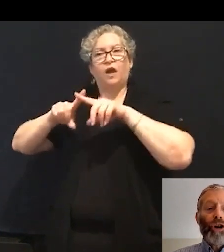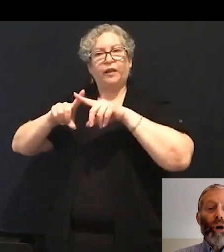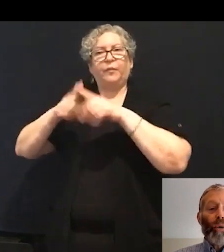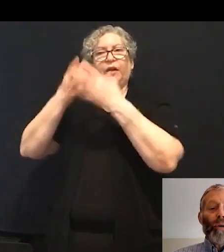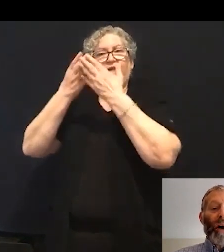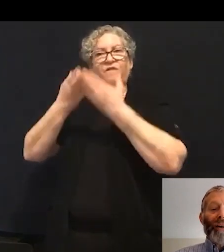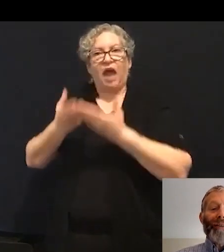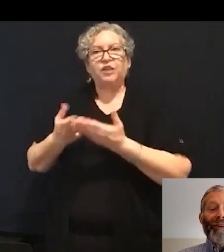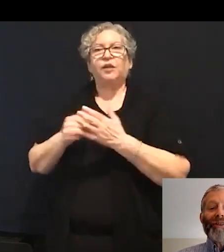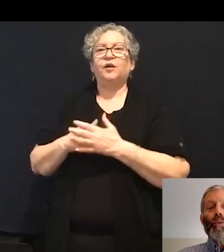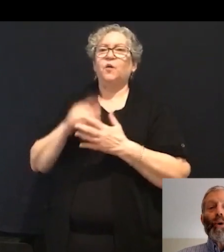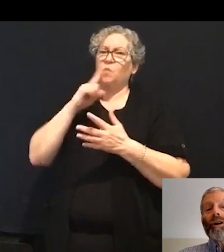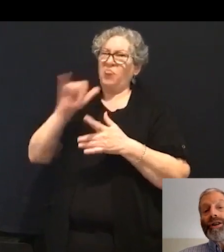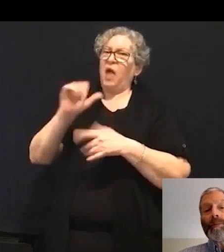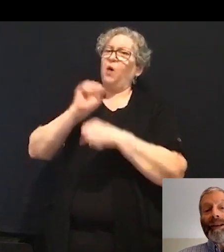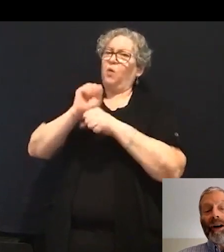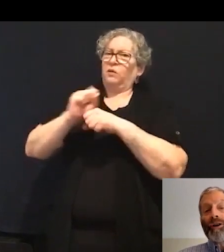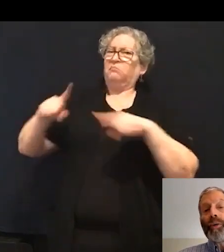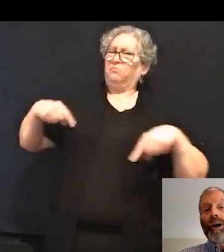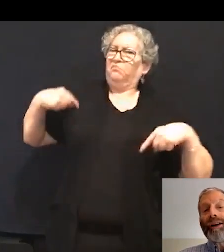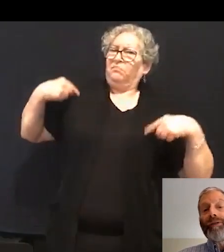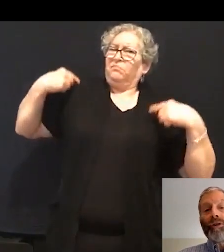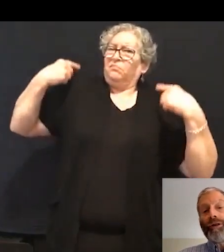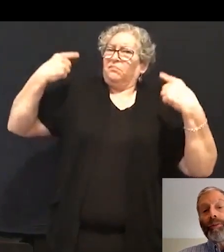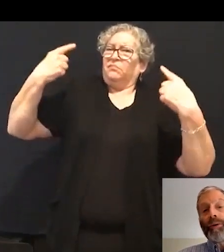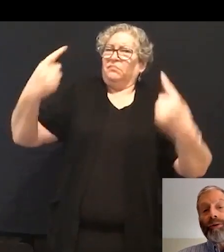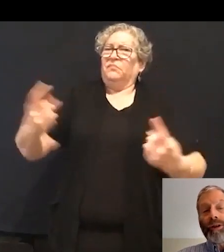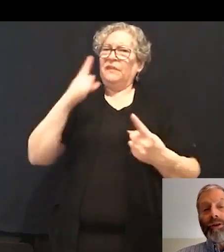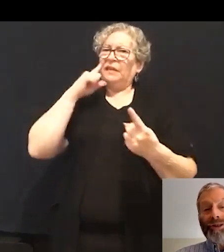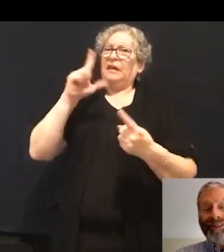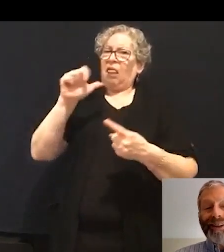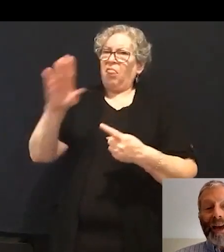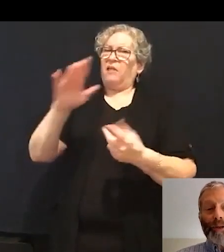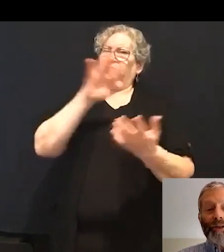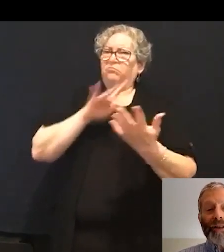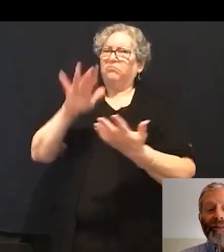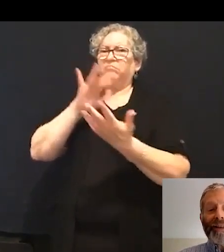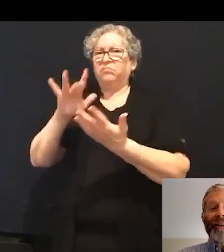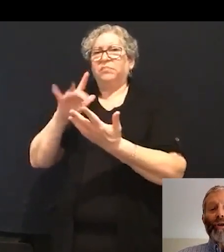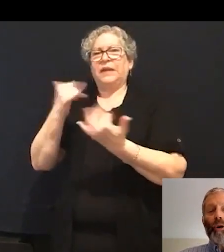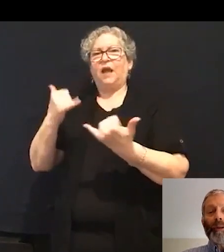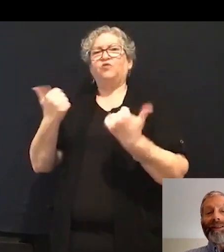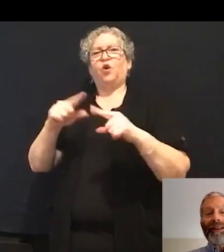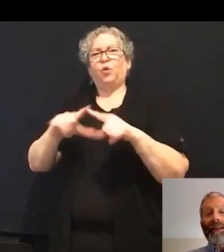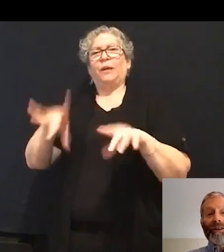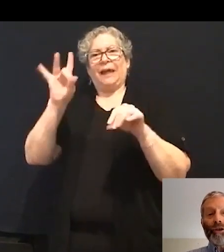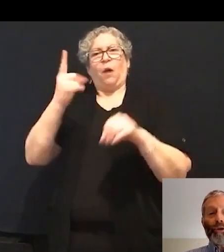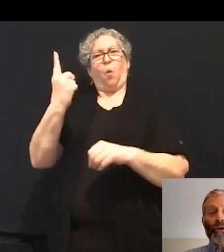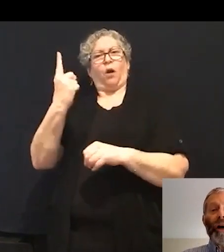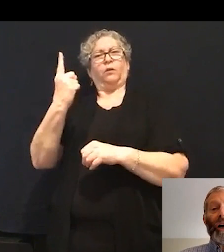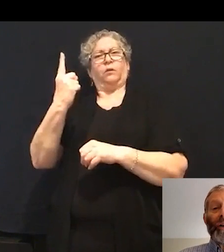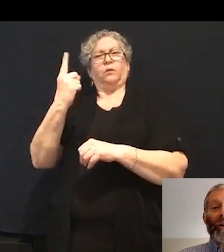So this work has been underway for a number of years in lab studies. And they're hoping to get a clinical trial